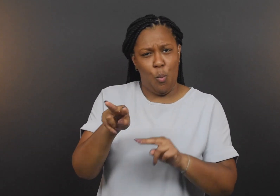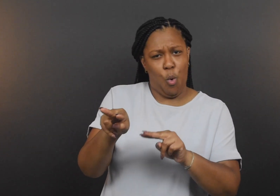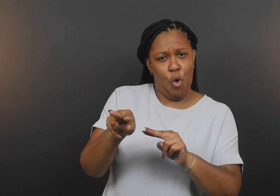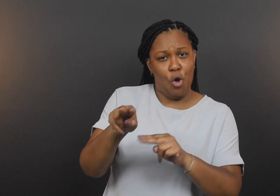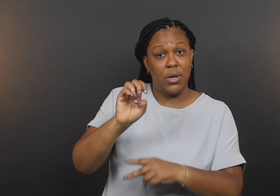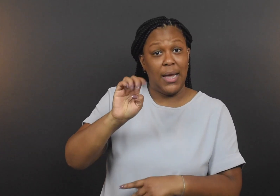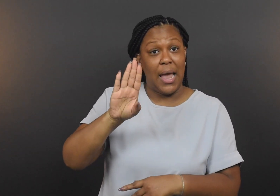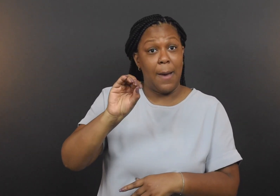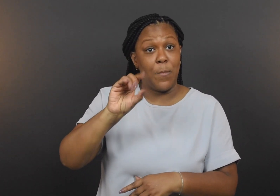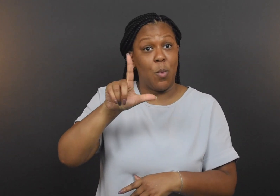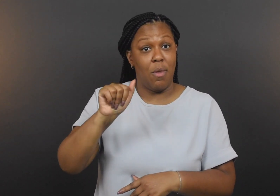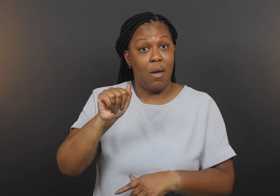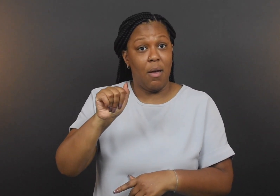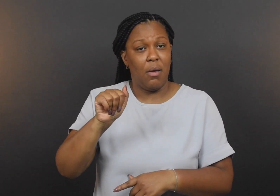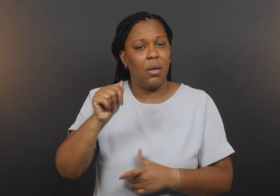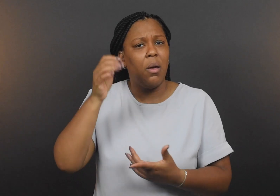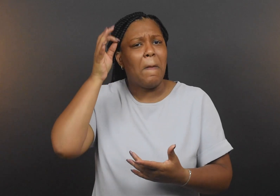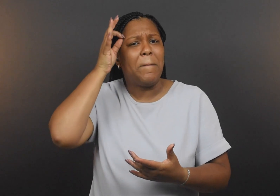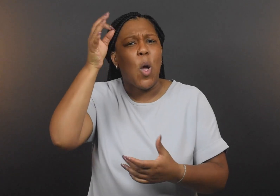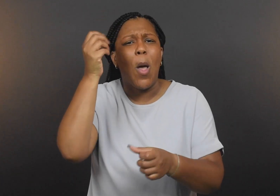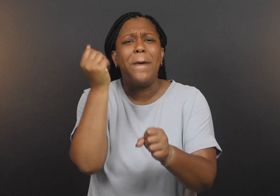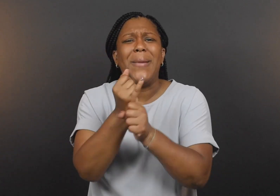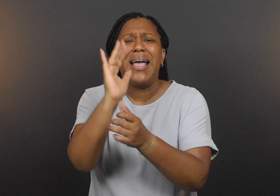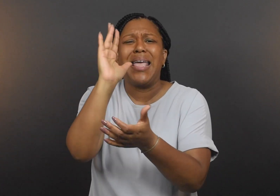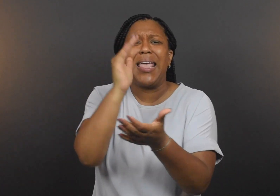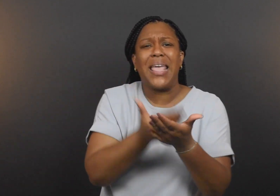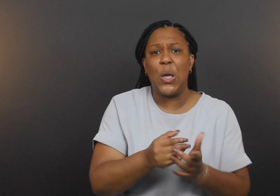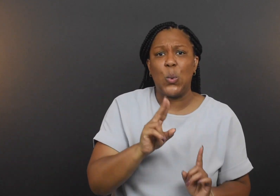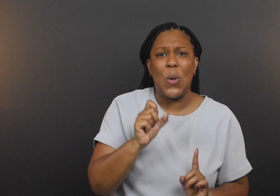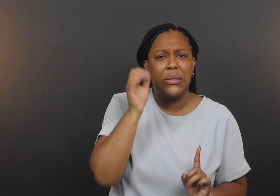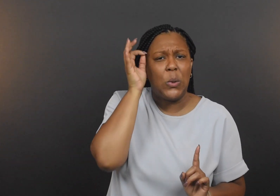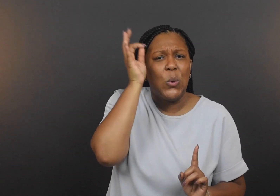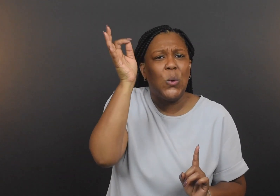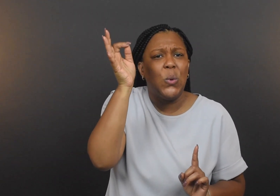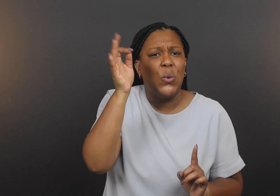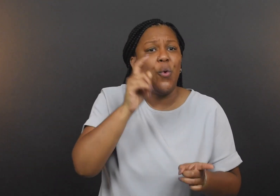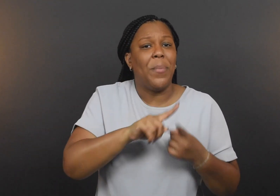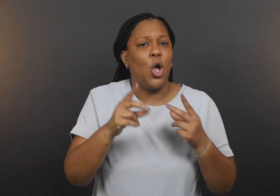he watched Ebola barely make it into the United States but be quickly dealt with.